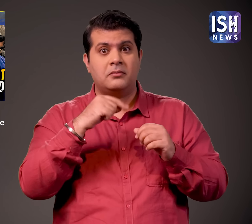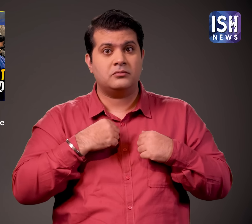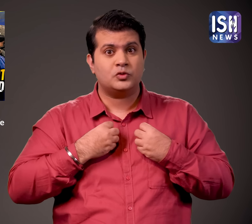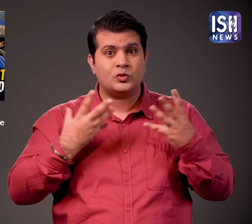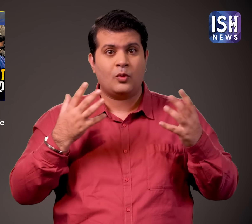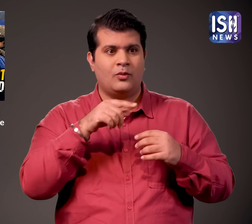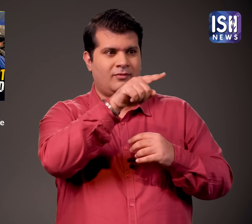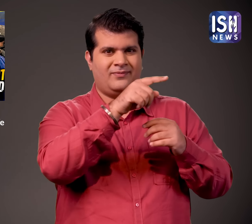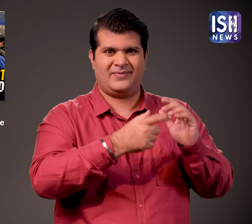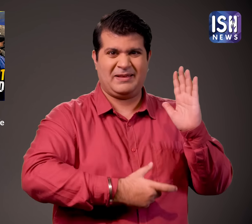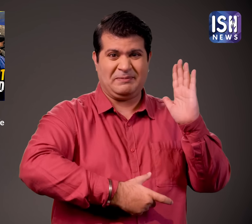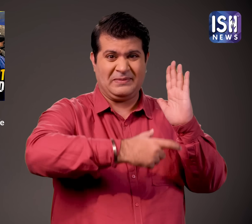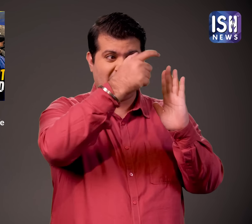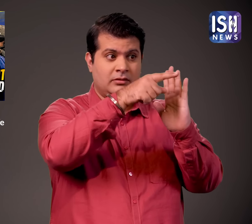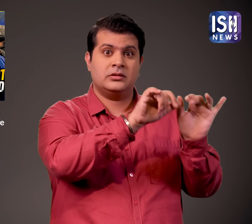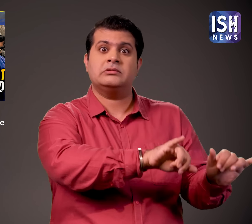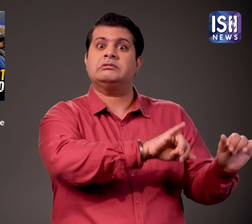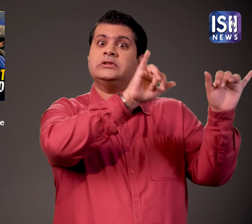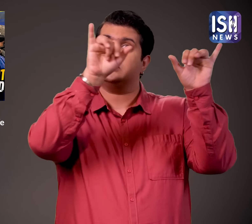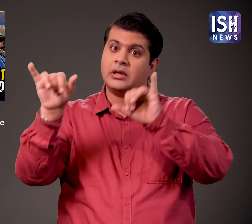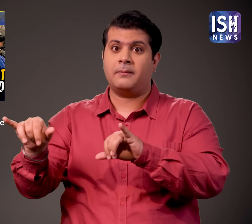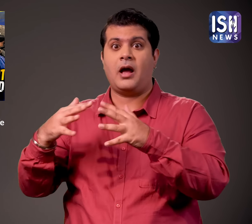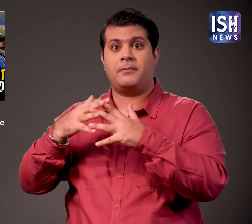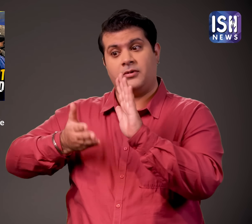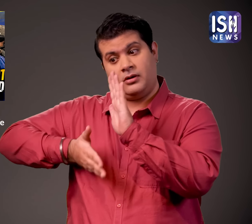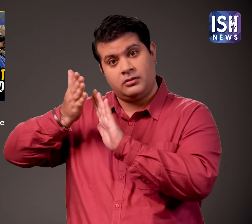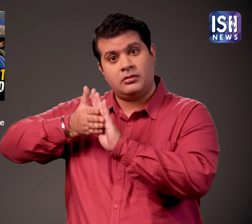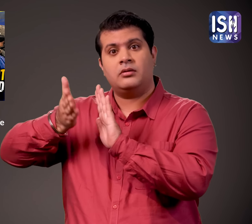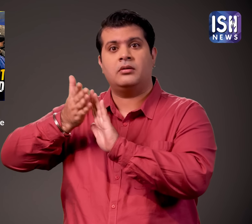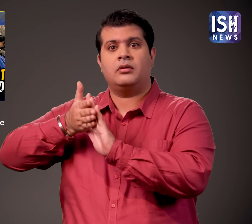Surprisingly, they even built a replica of the same building using intelligence information